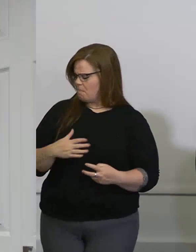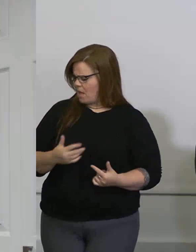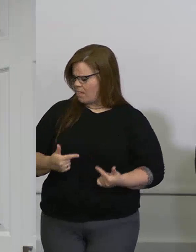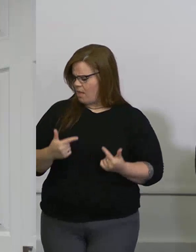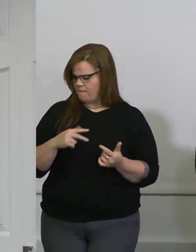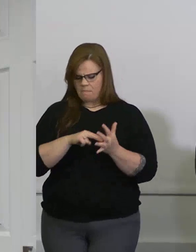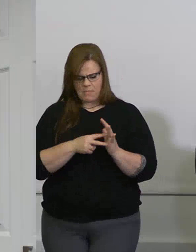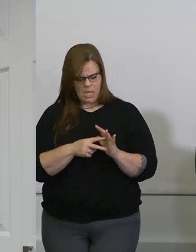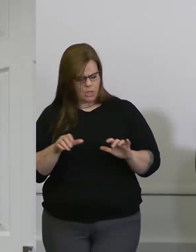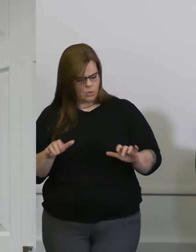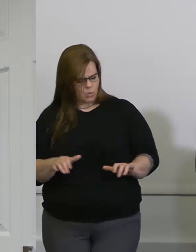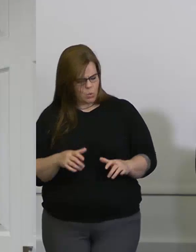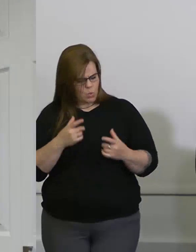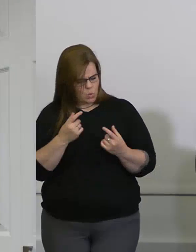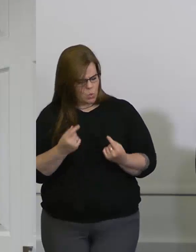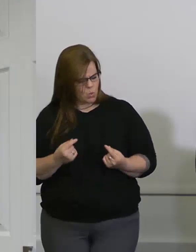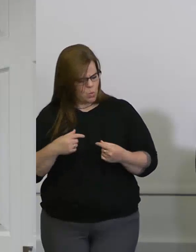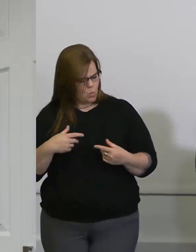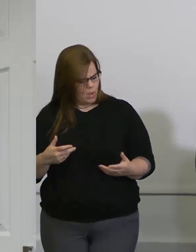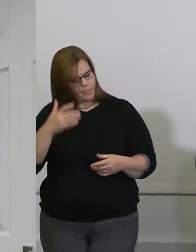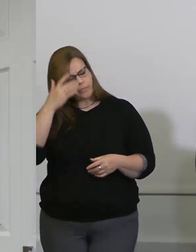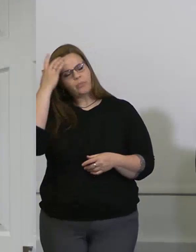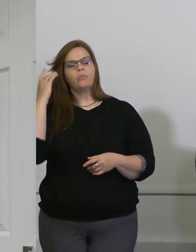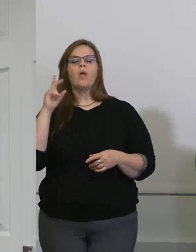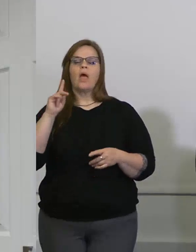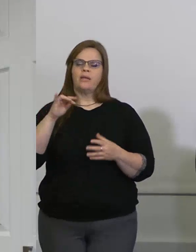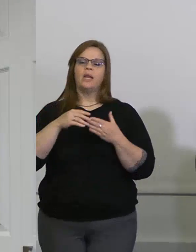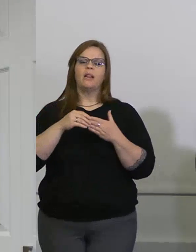And I did a leadership talk on Microsoft right before the